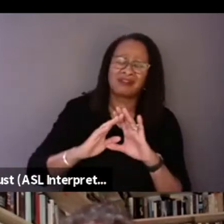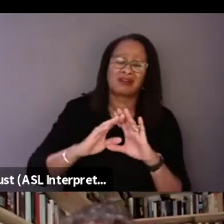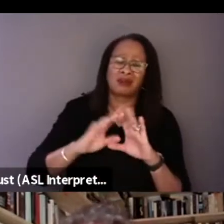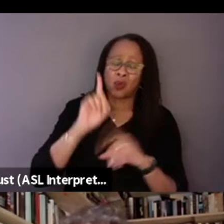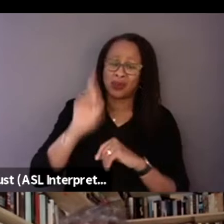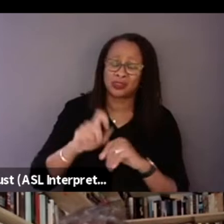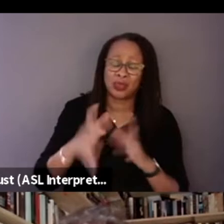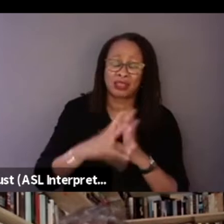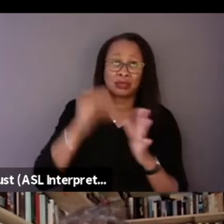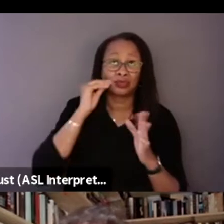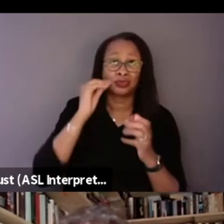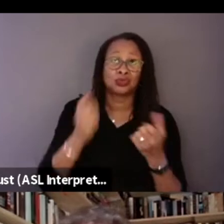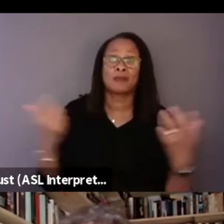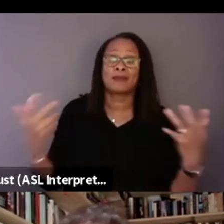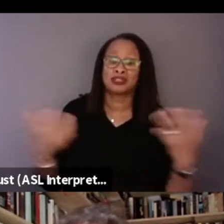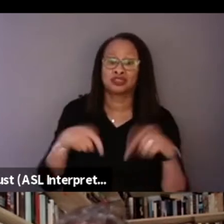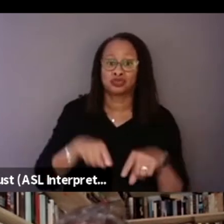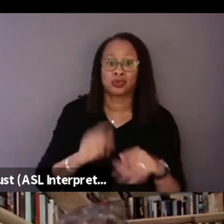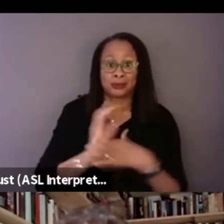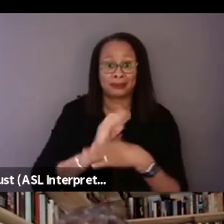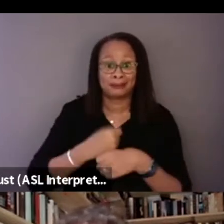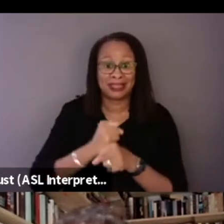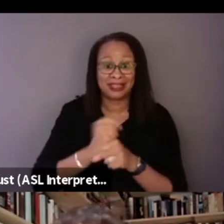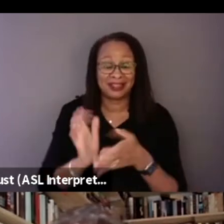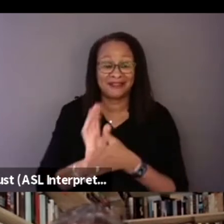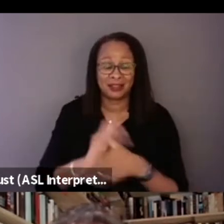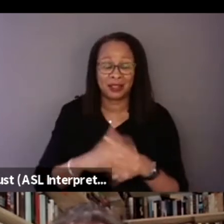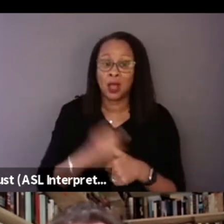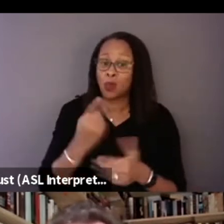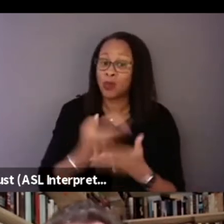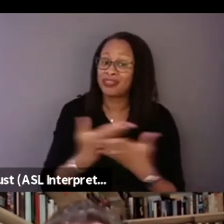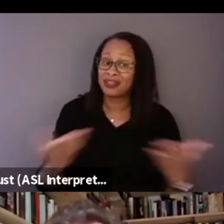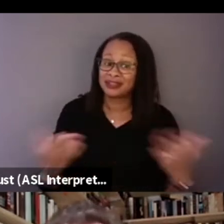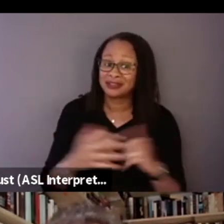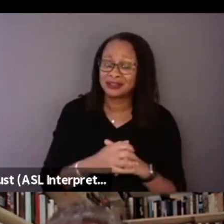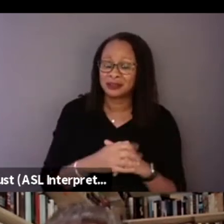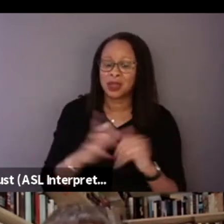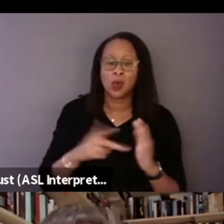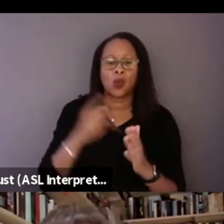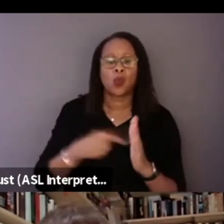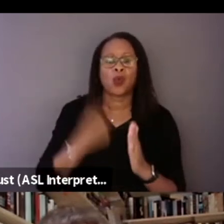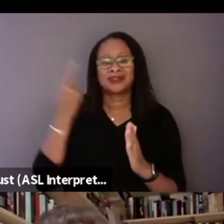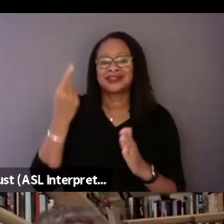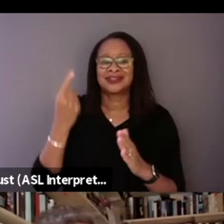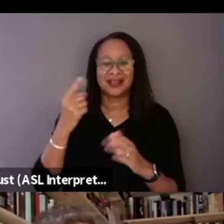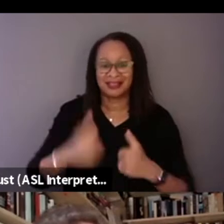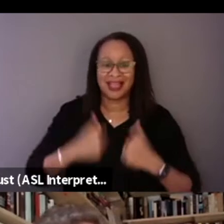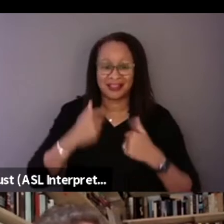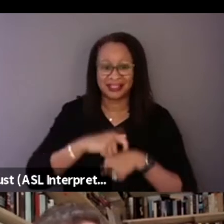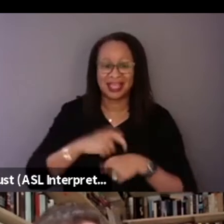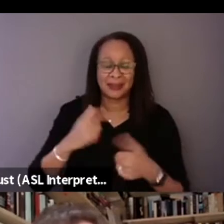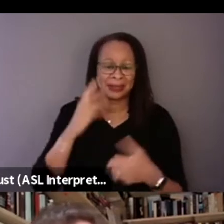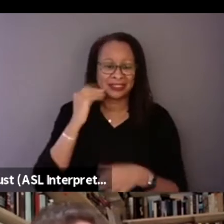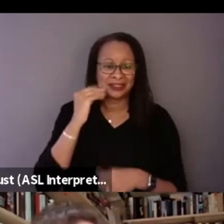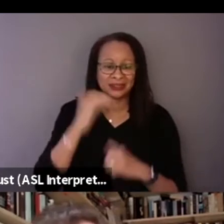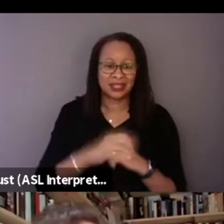I think one thing that was really a once in a lifetime kind of experience for all of us was the making of a political movement.